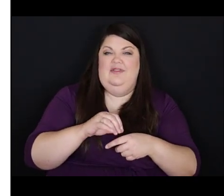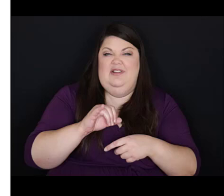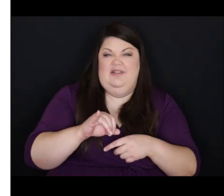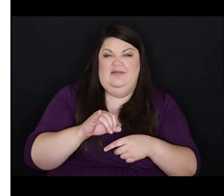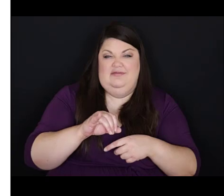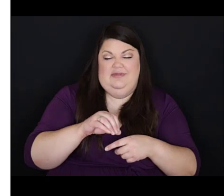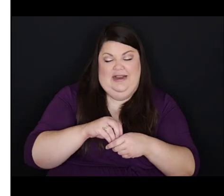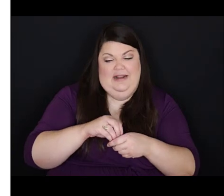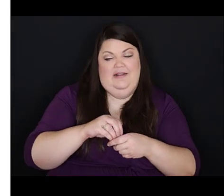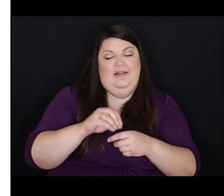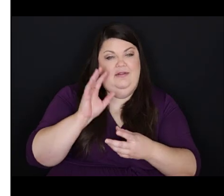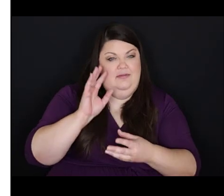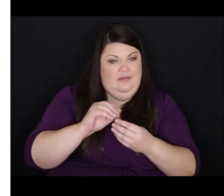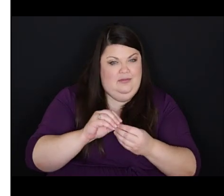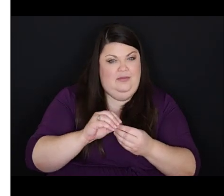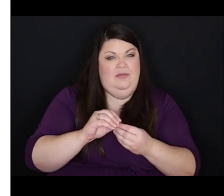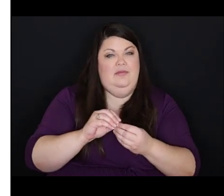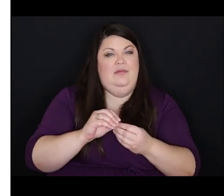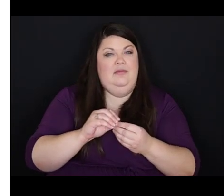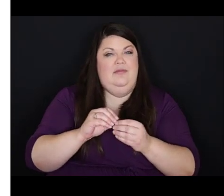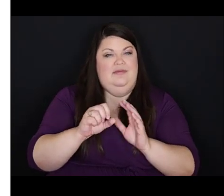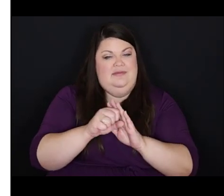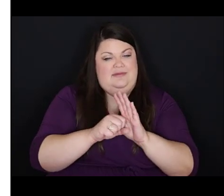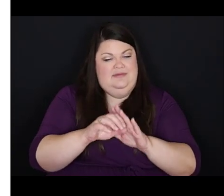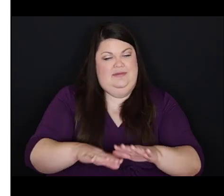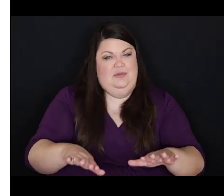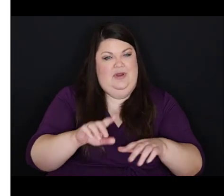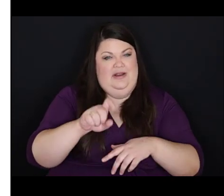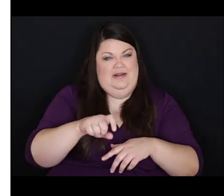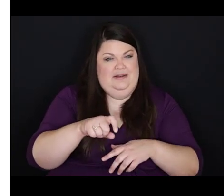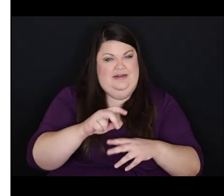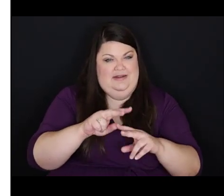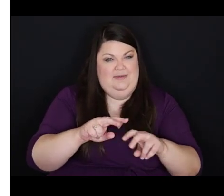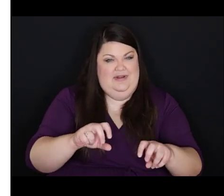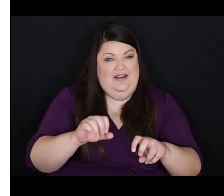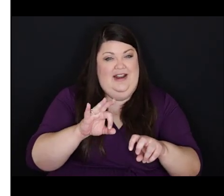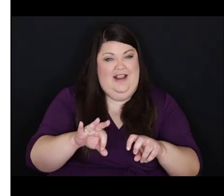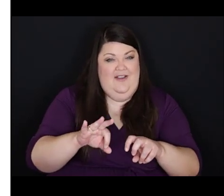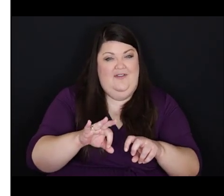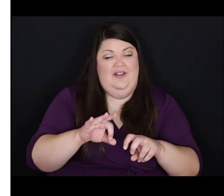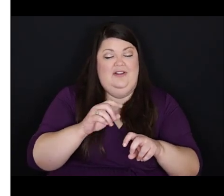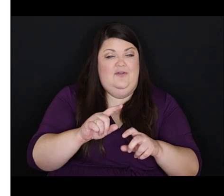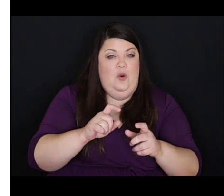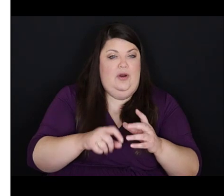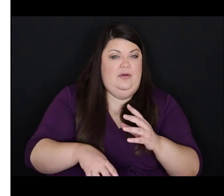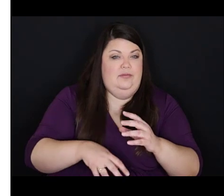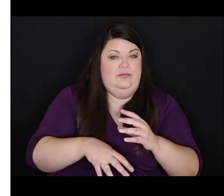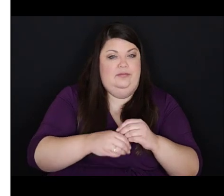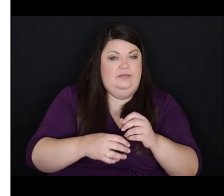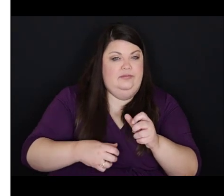assessment was conducted since the submission or modification of the prior State Plan.